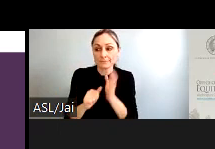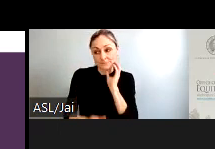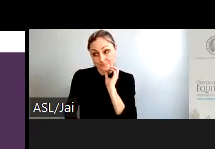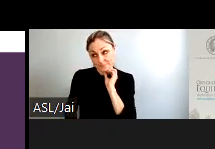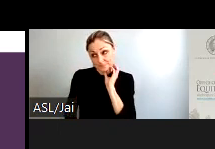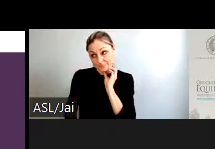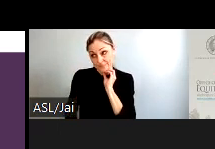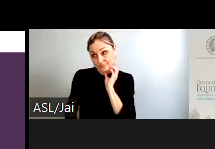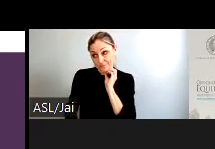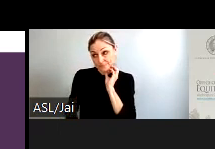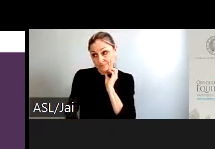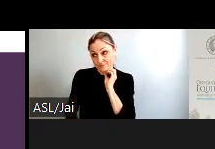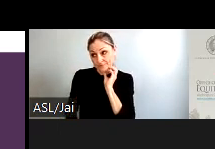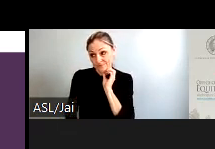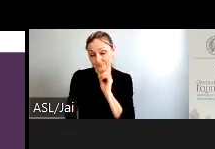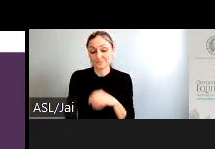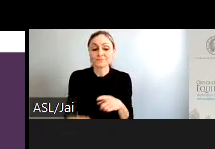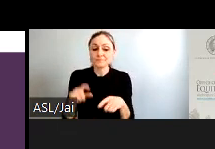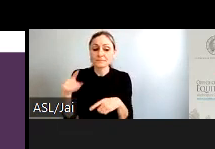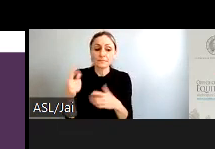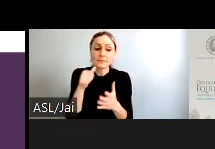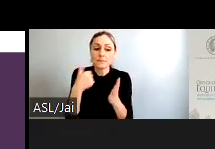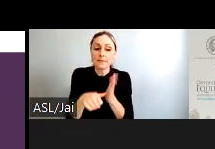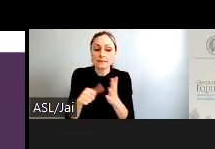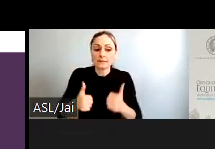The only thing is the person needs a mailing address to mail the card